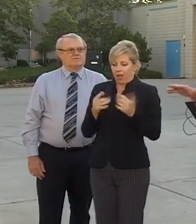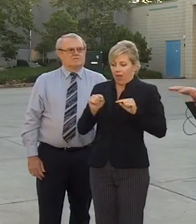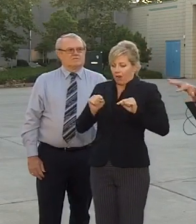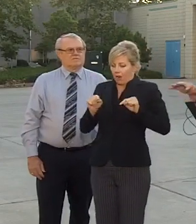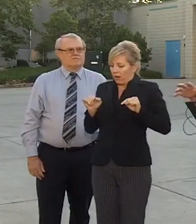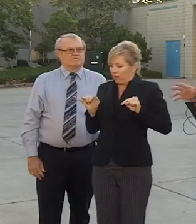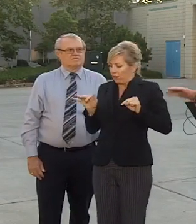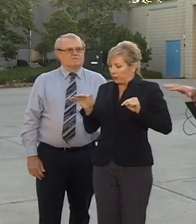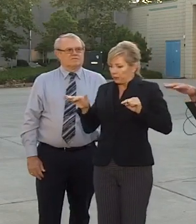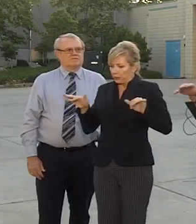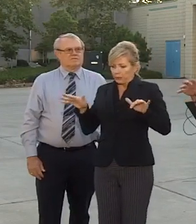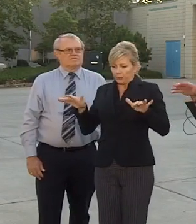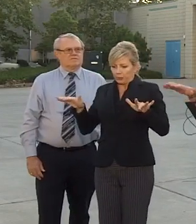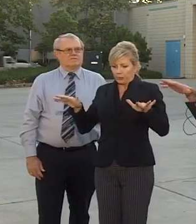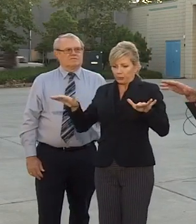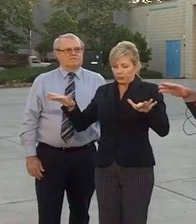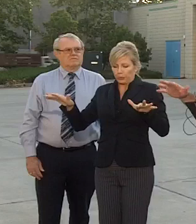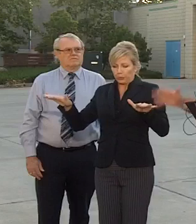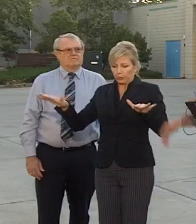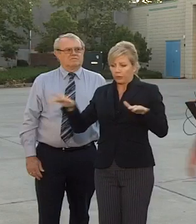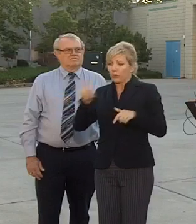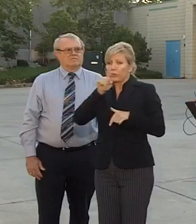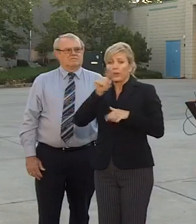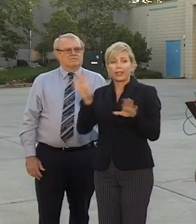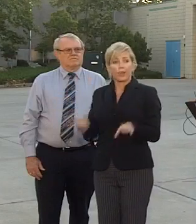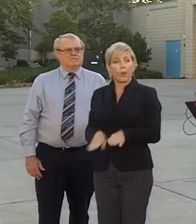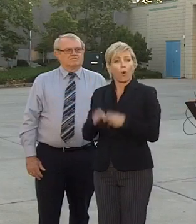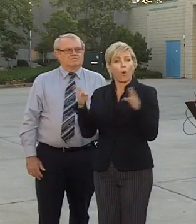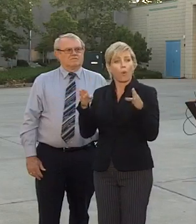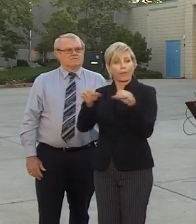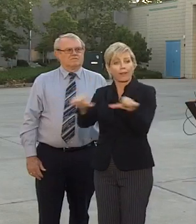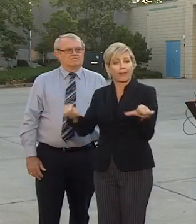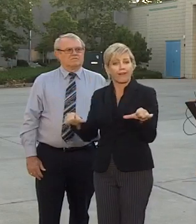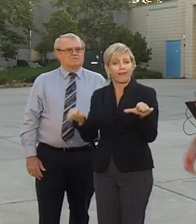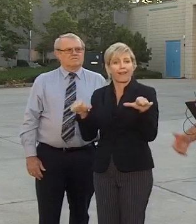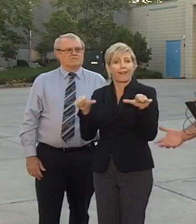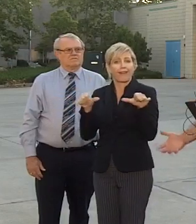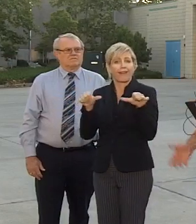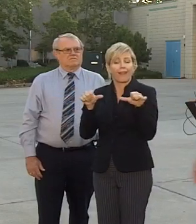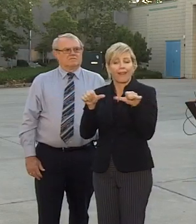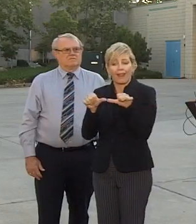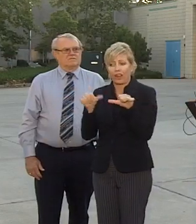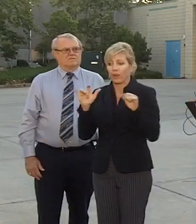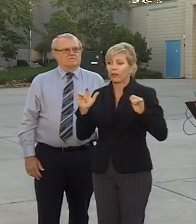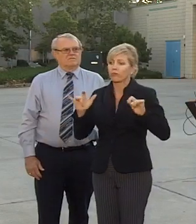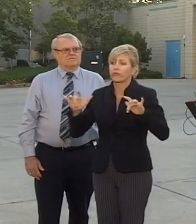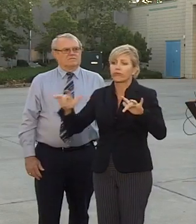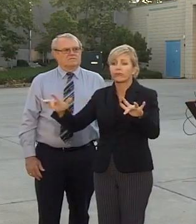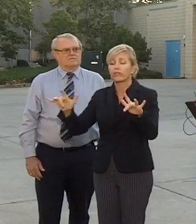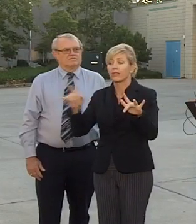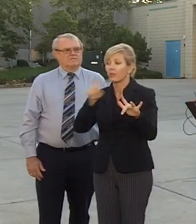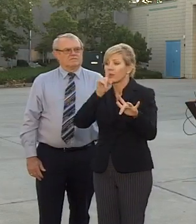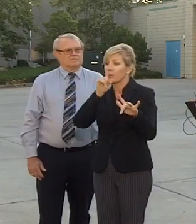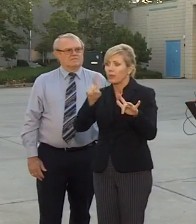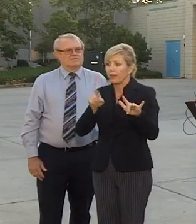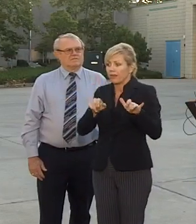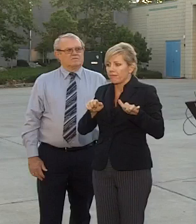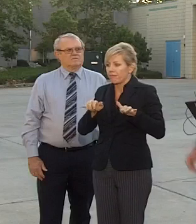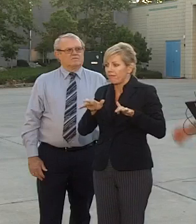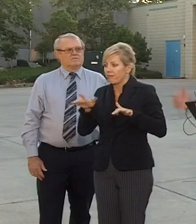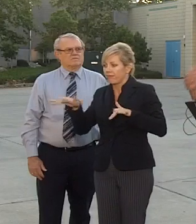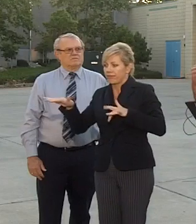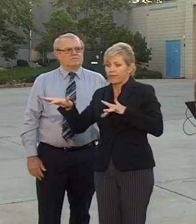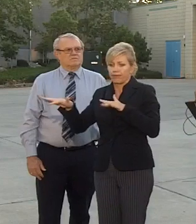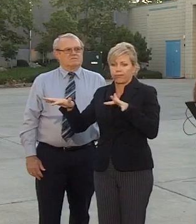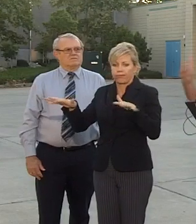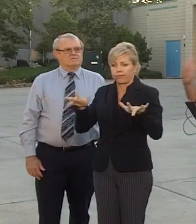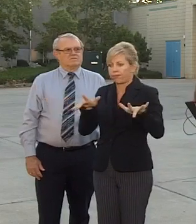greenbelt nice areas that we try to keep open space those have been blackened so I'm all paint